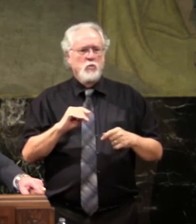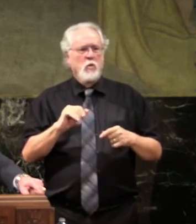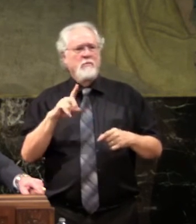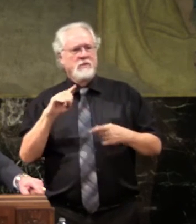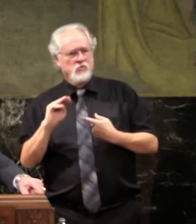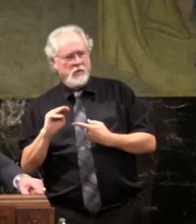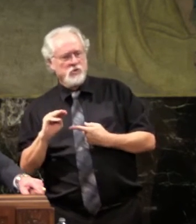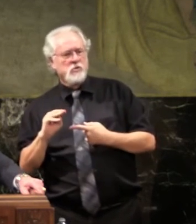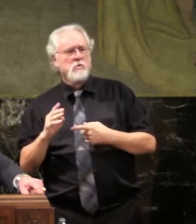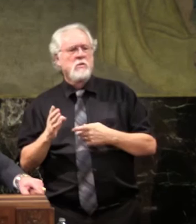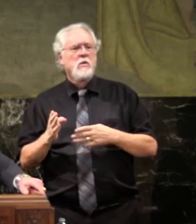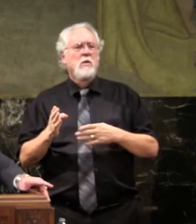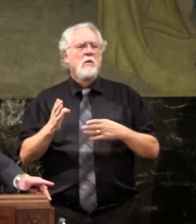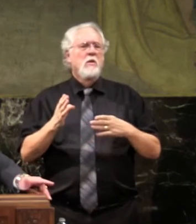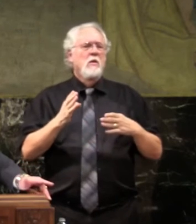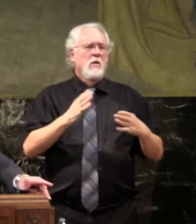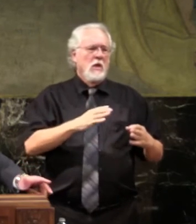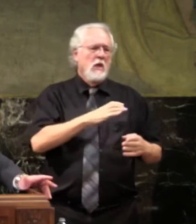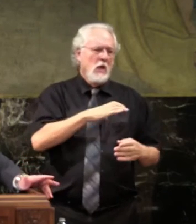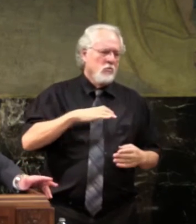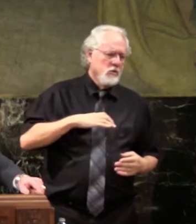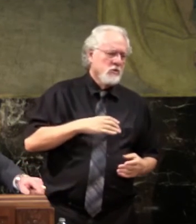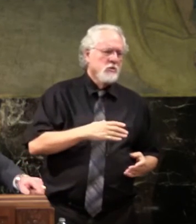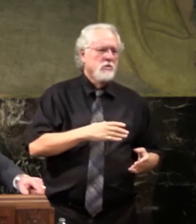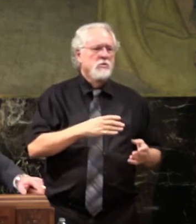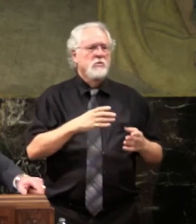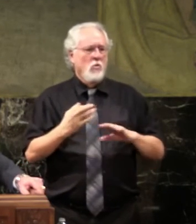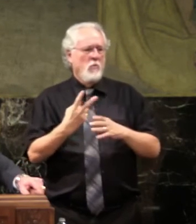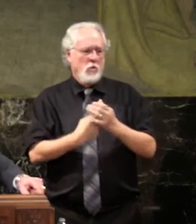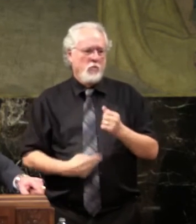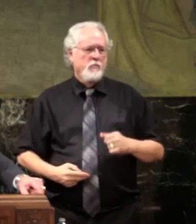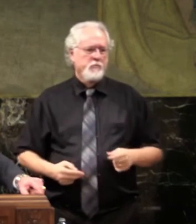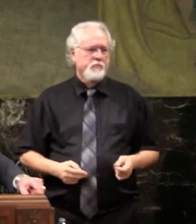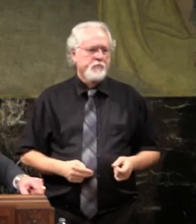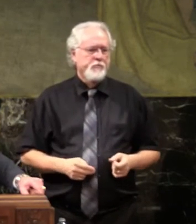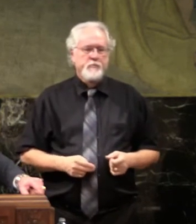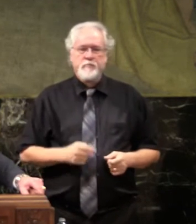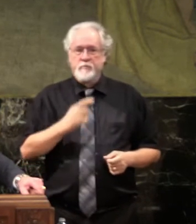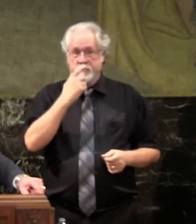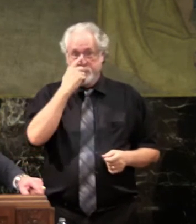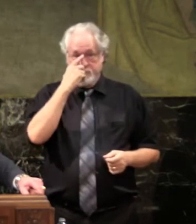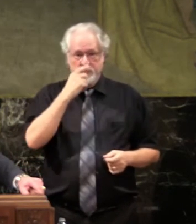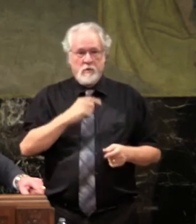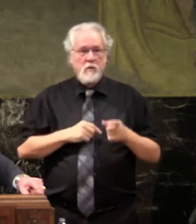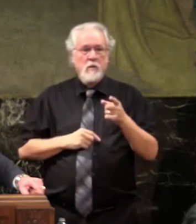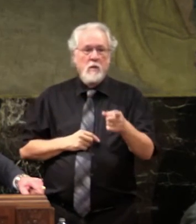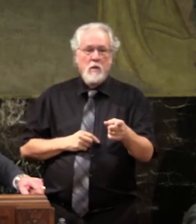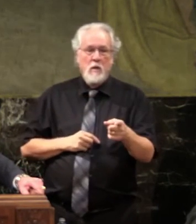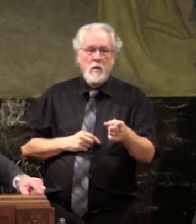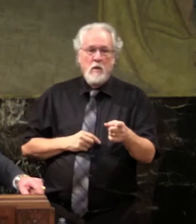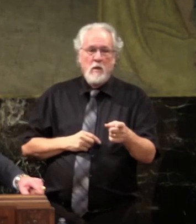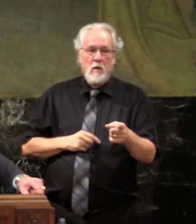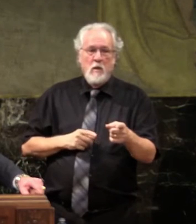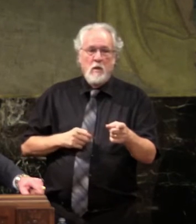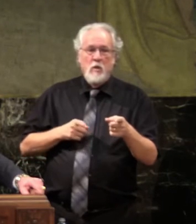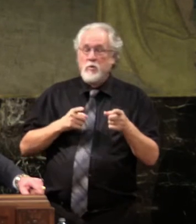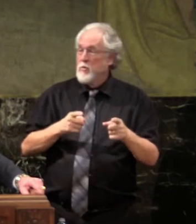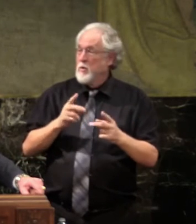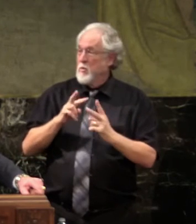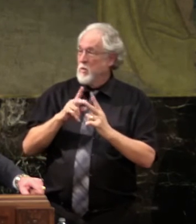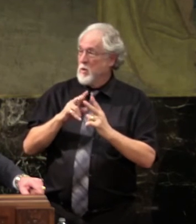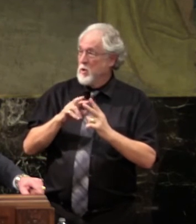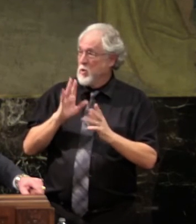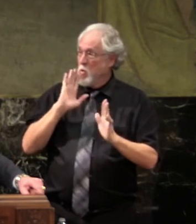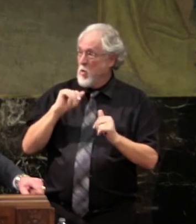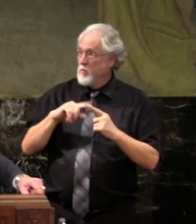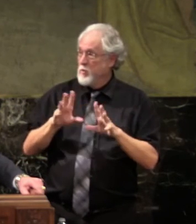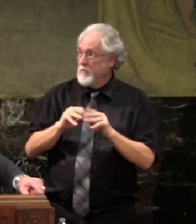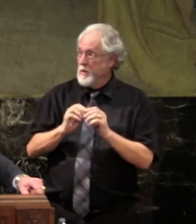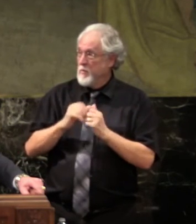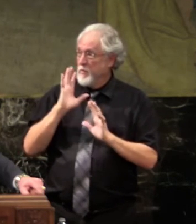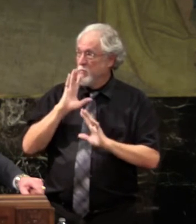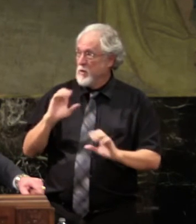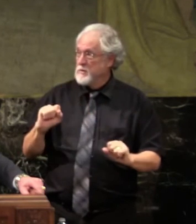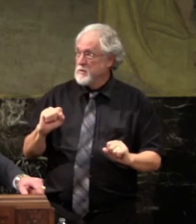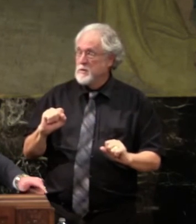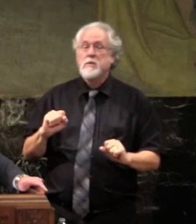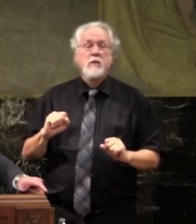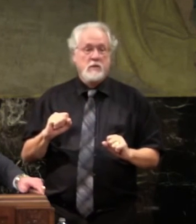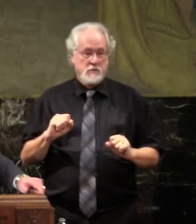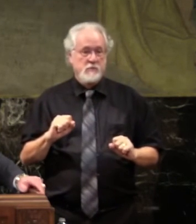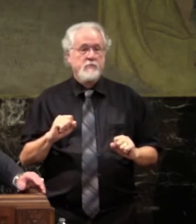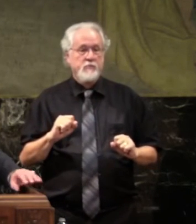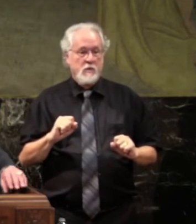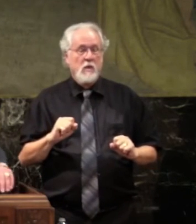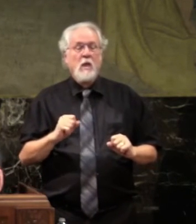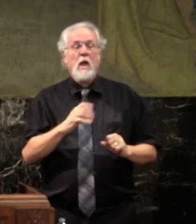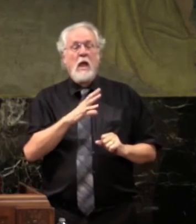to Congress or to both yes and and to be